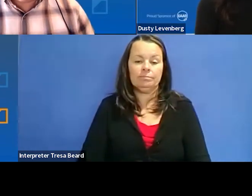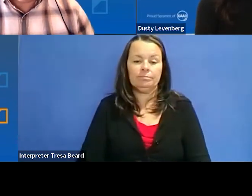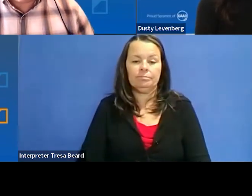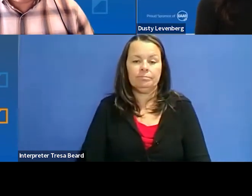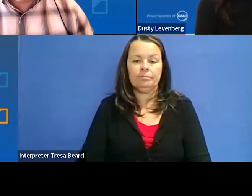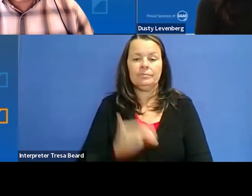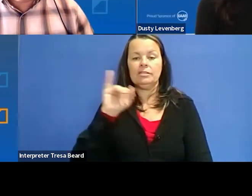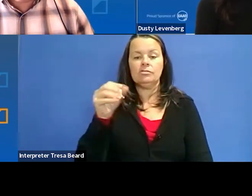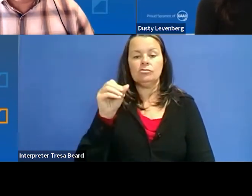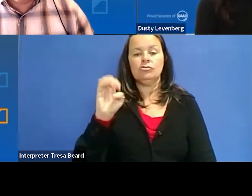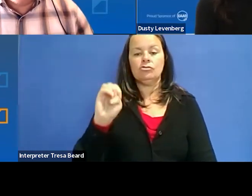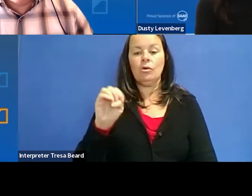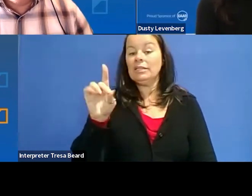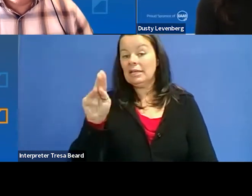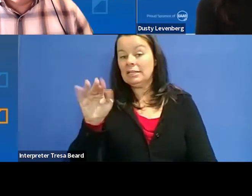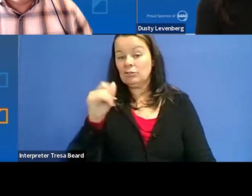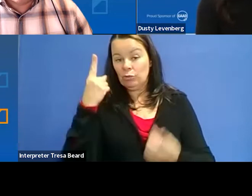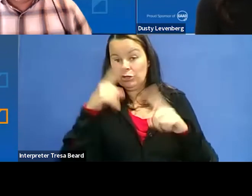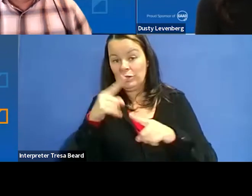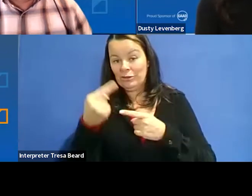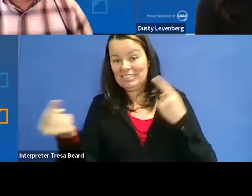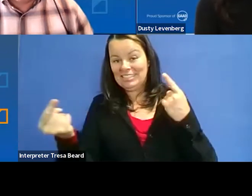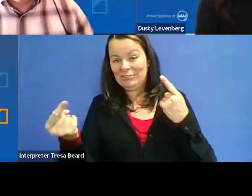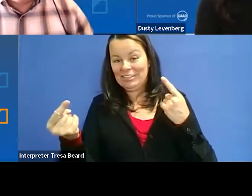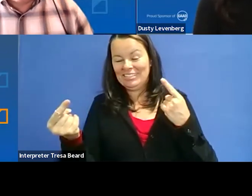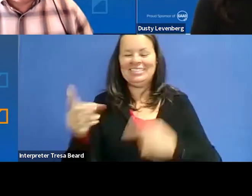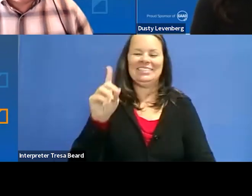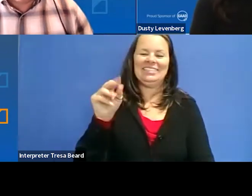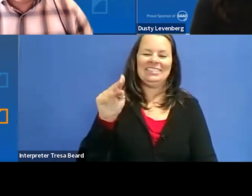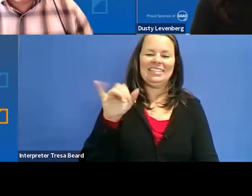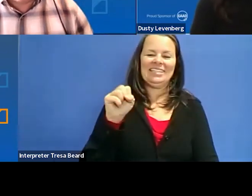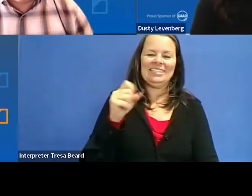Dennis, agree or disagree? Dennis Lembree: Dusty made a good argument there.